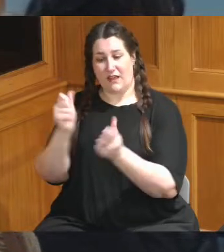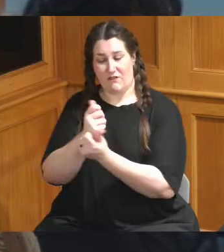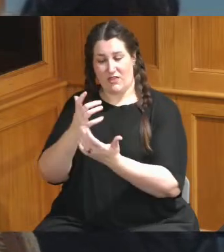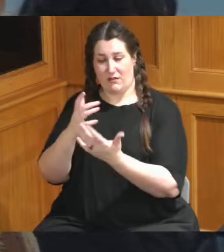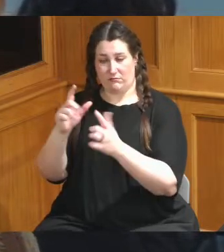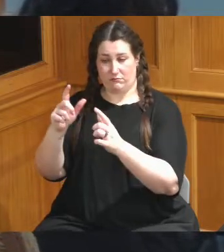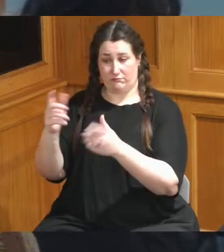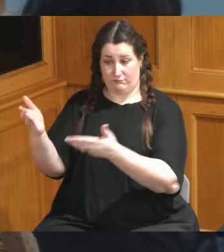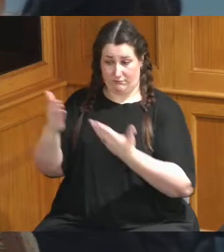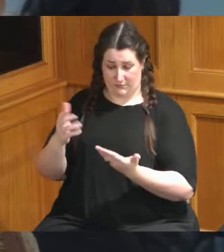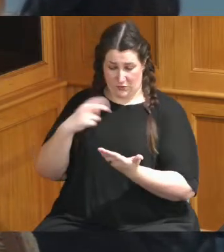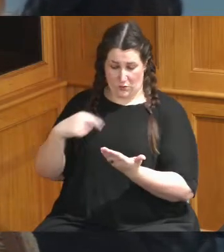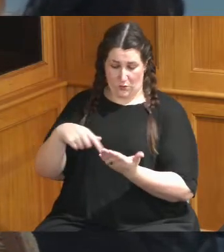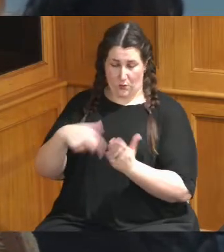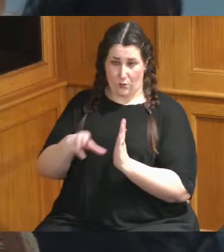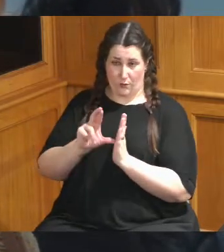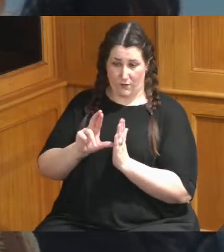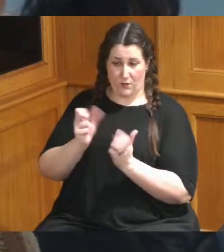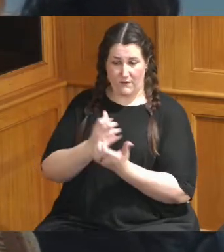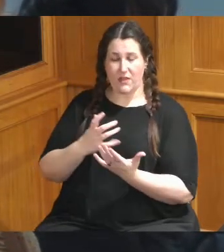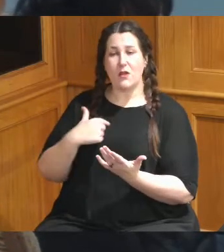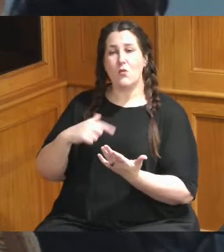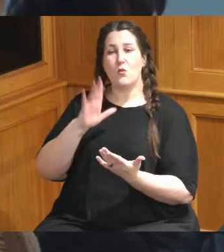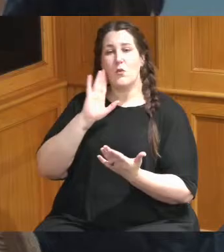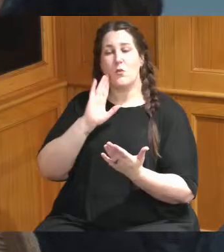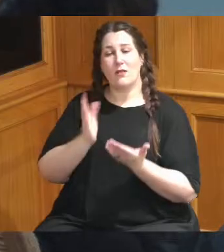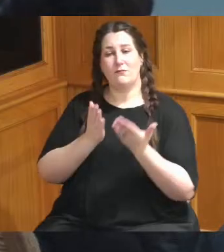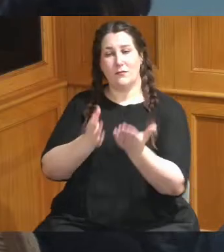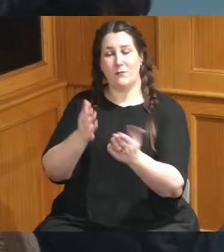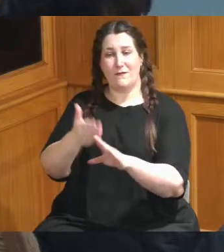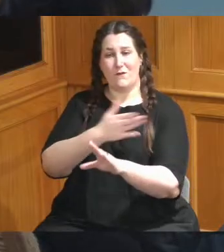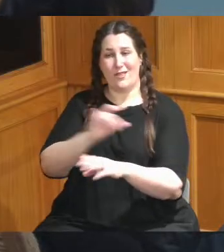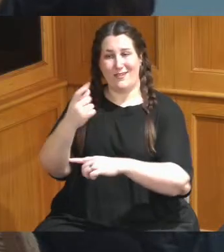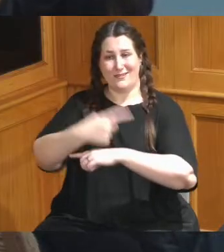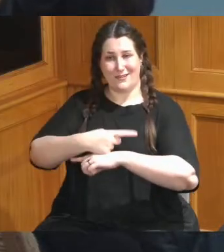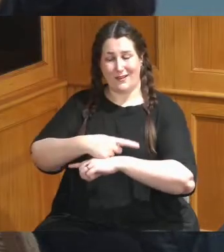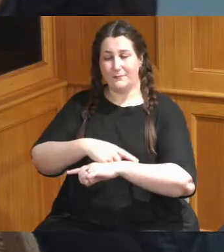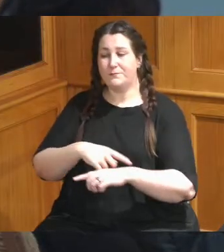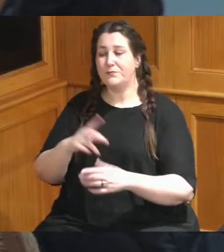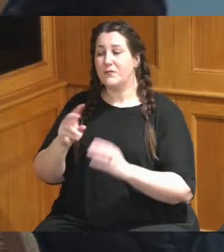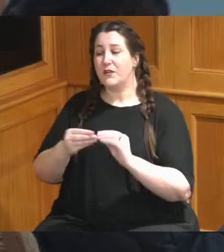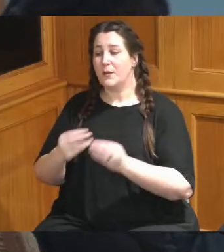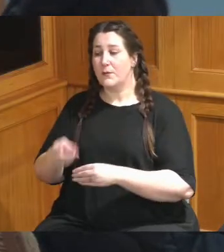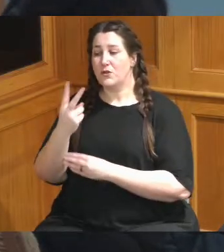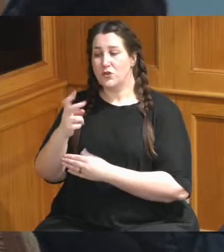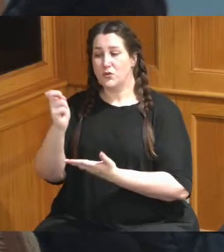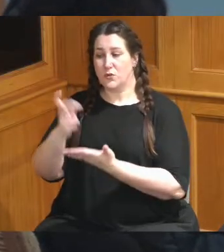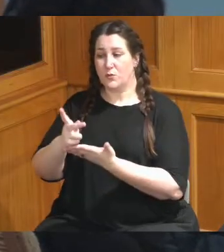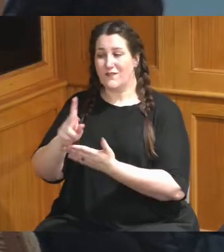prior to that hearing date. Item number two is a resolution authorizing a second extension and